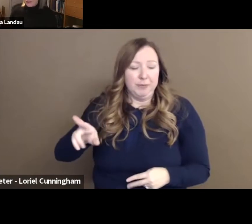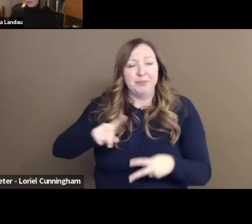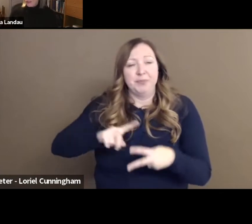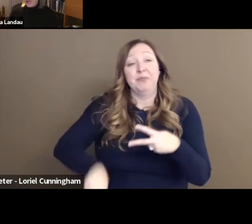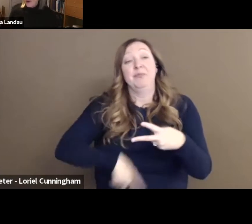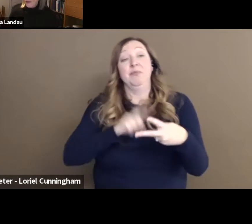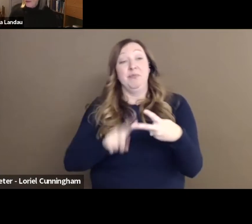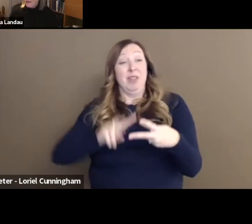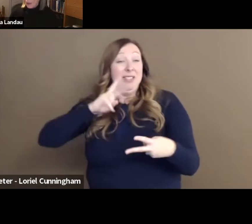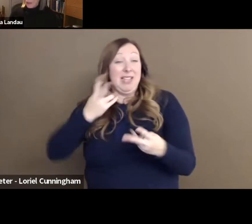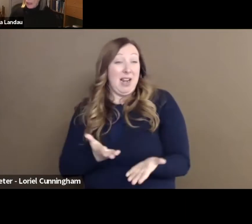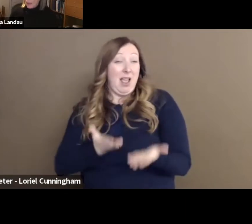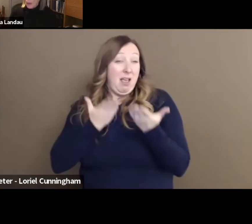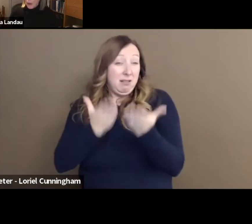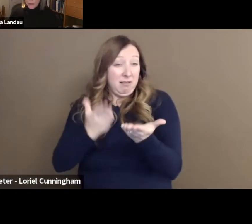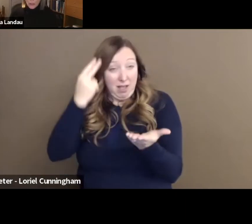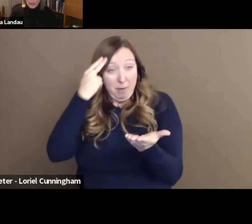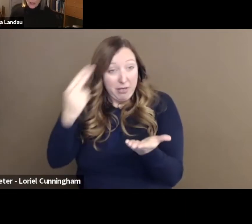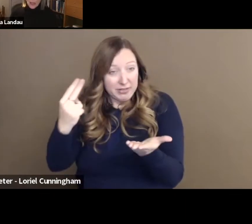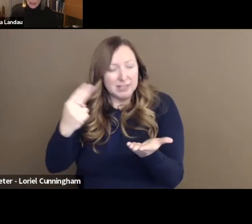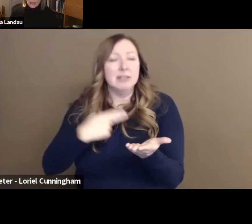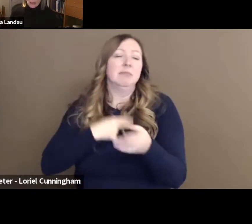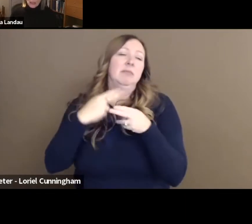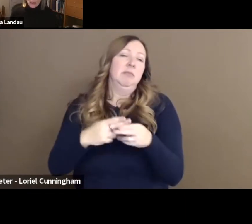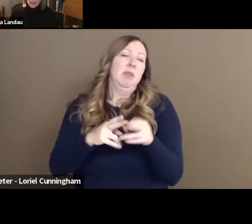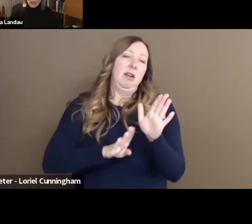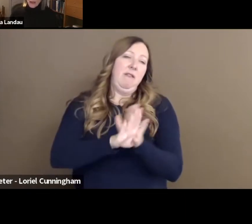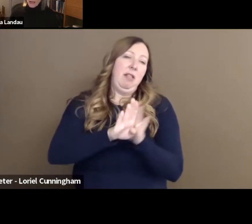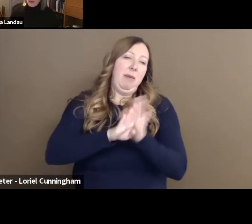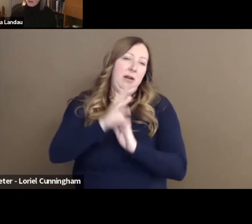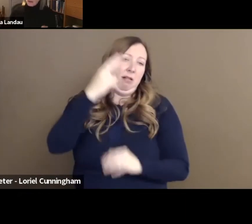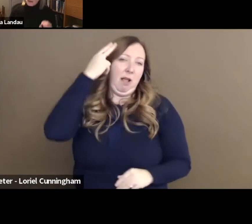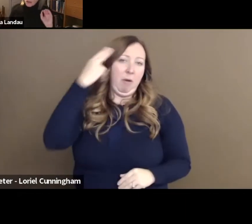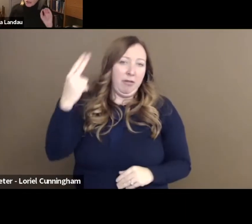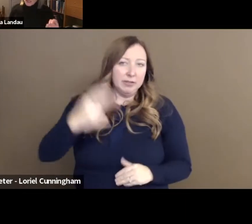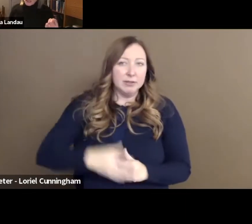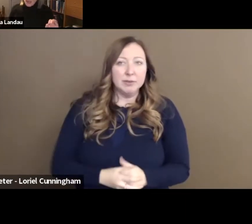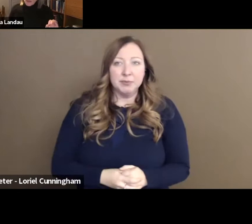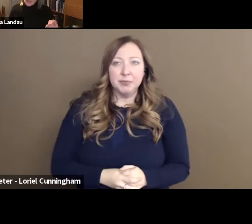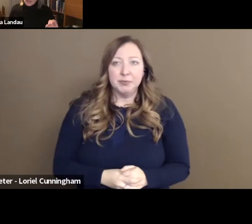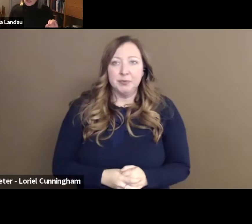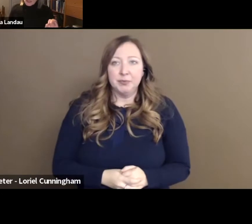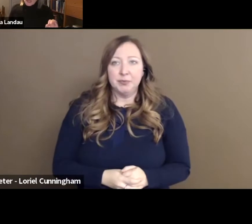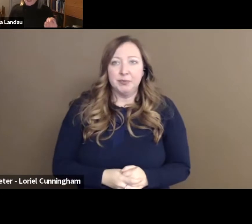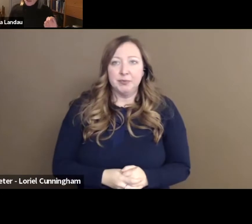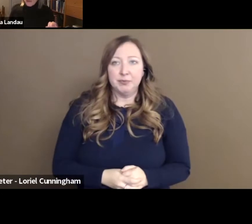which i call the developmental hypothesis and that is